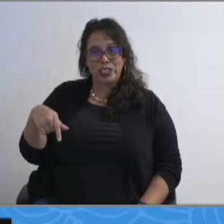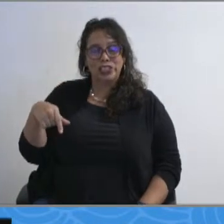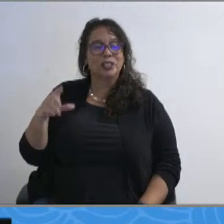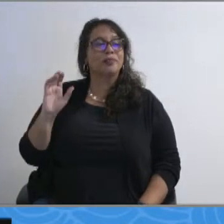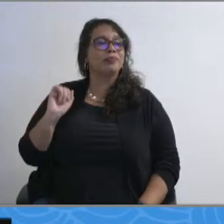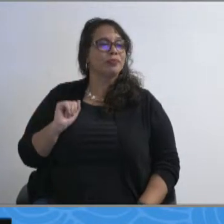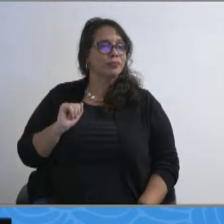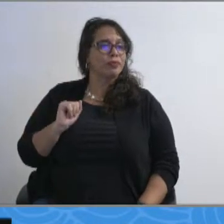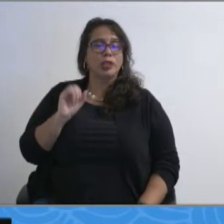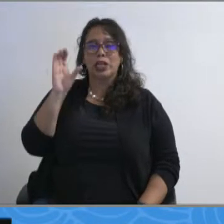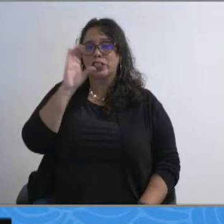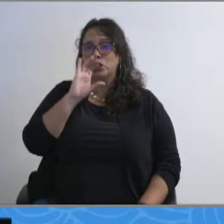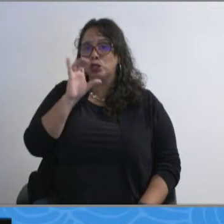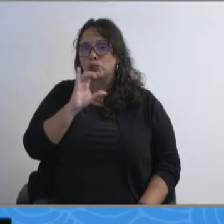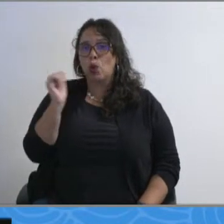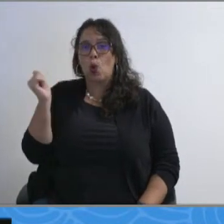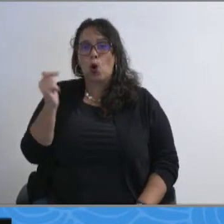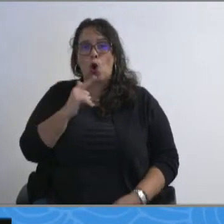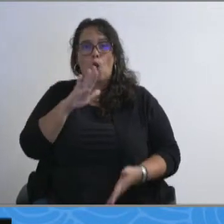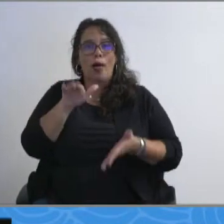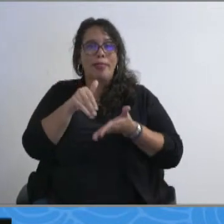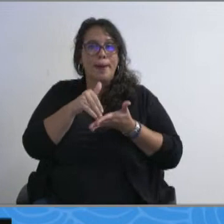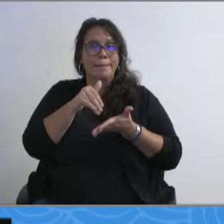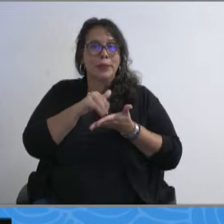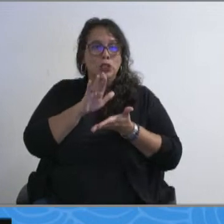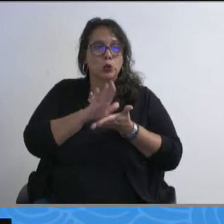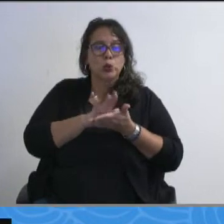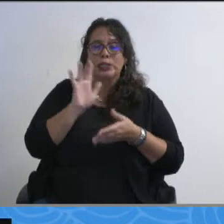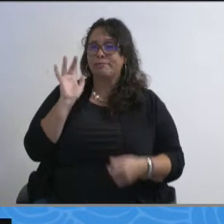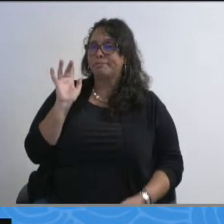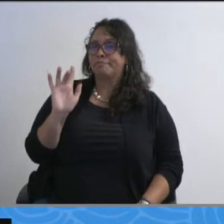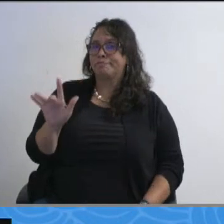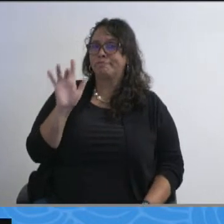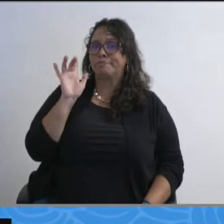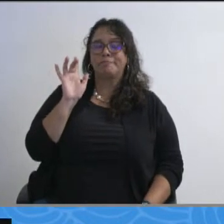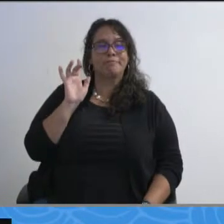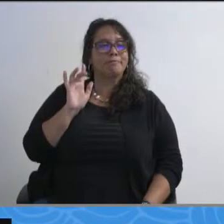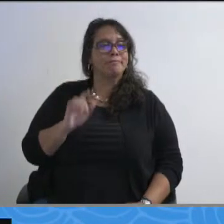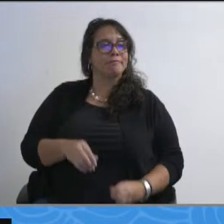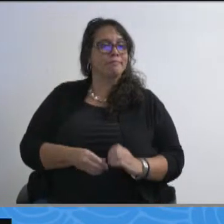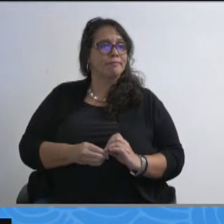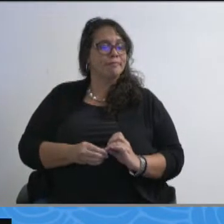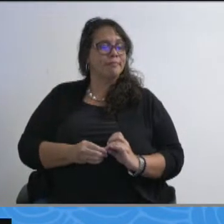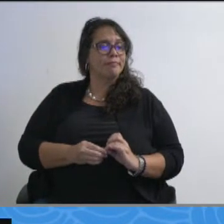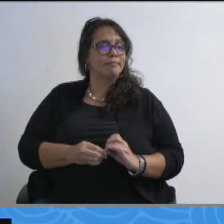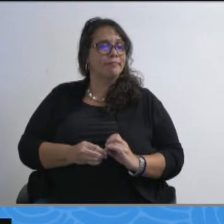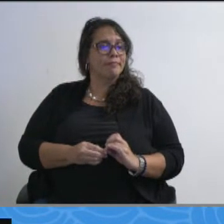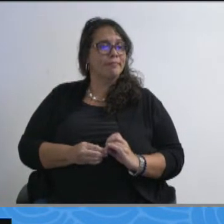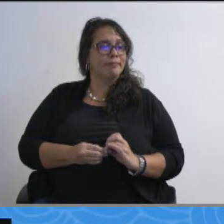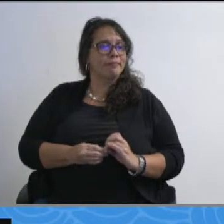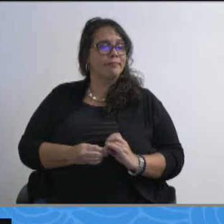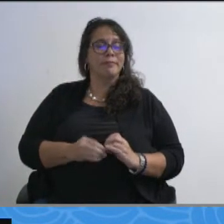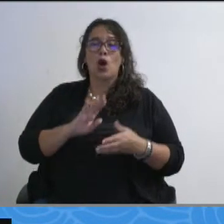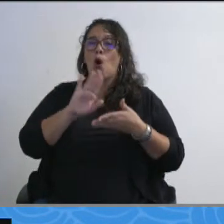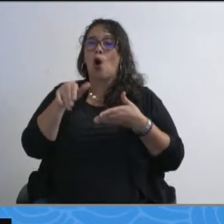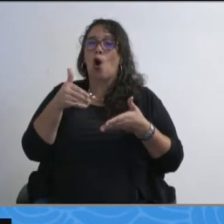You can explore all the middle schools. And I'm just gonna click on that button here. When you click on that button, it takes you to all of our middle schools. There are websites.